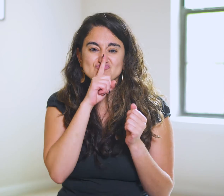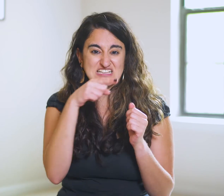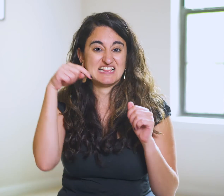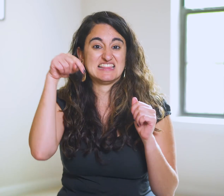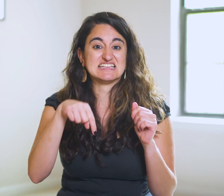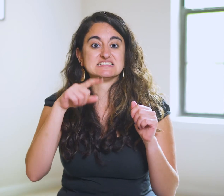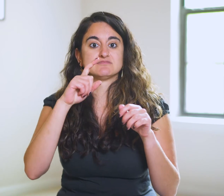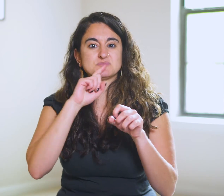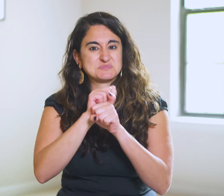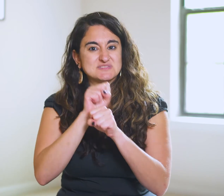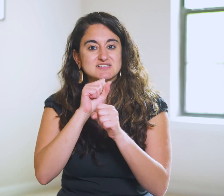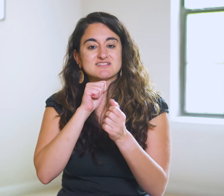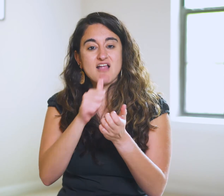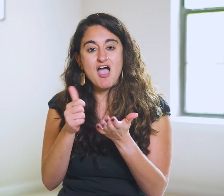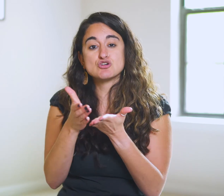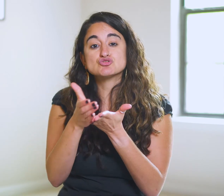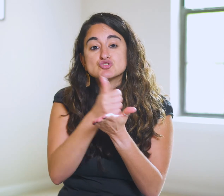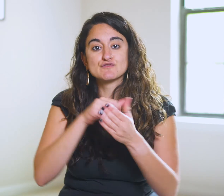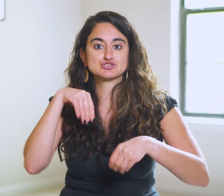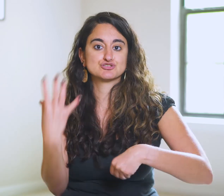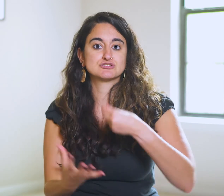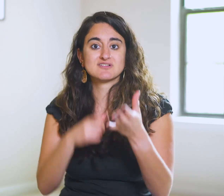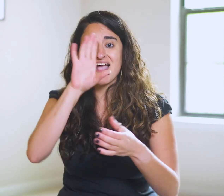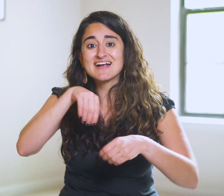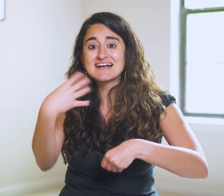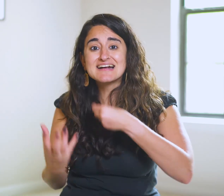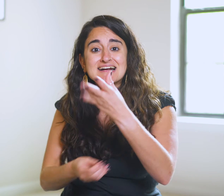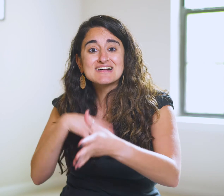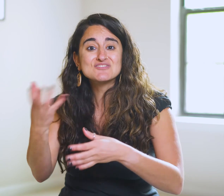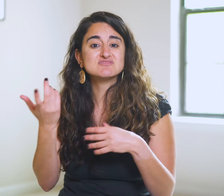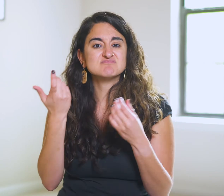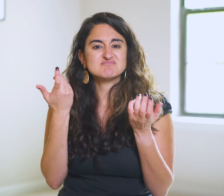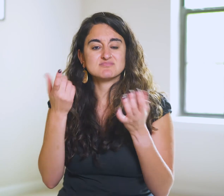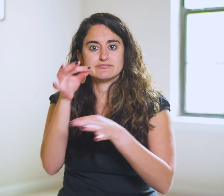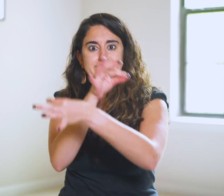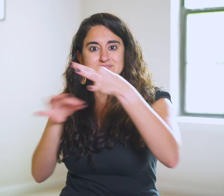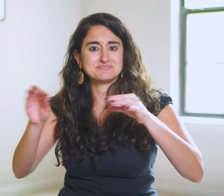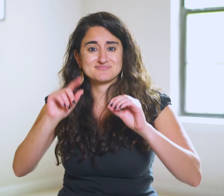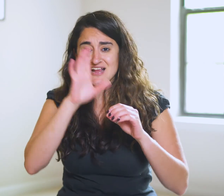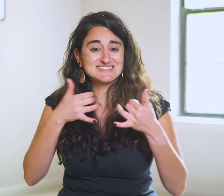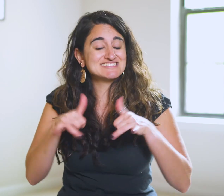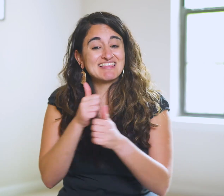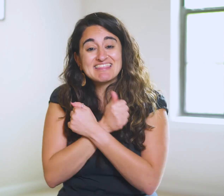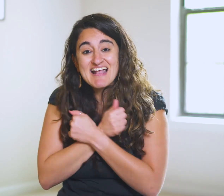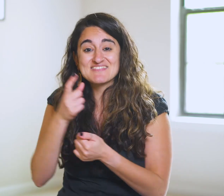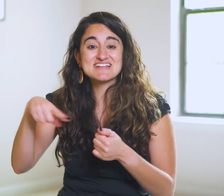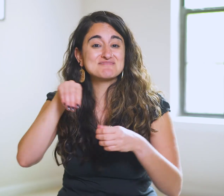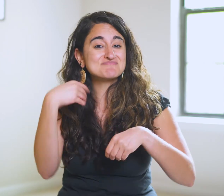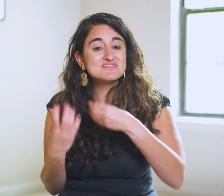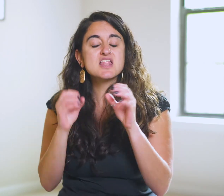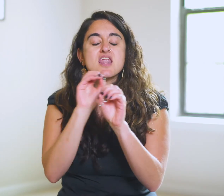this is absolutely undeserved generosity and unmerited favor.